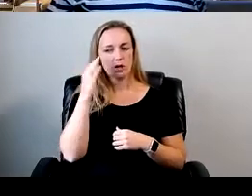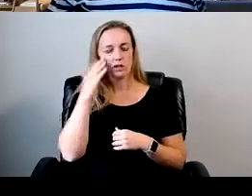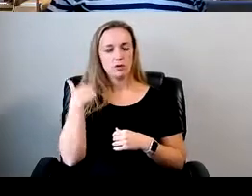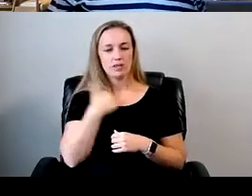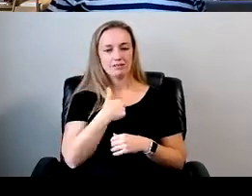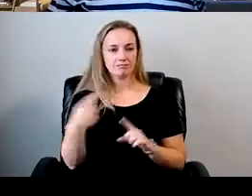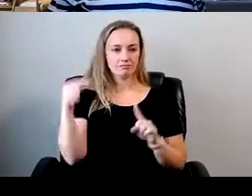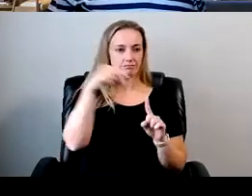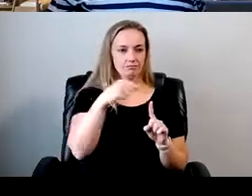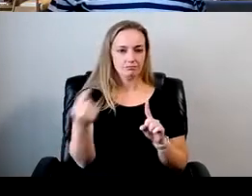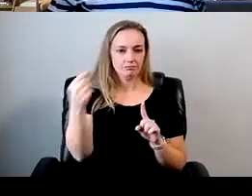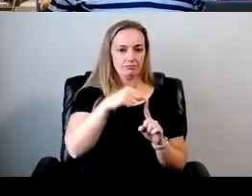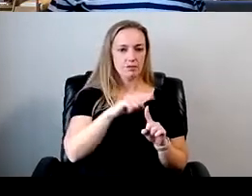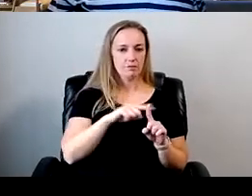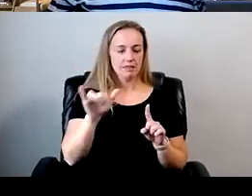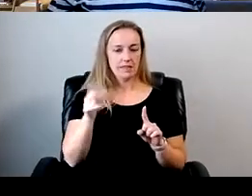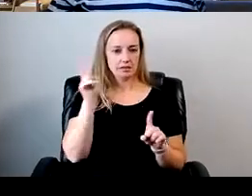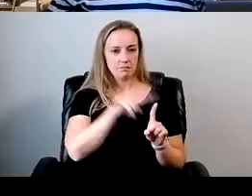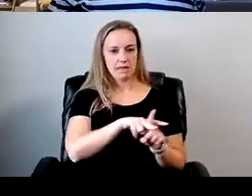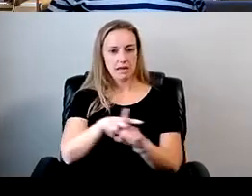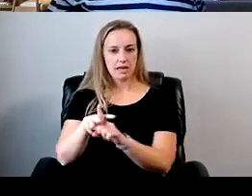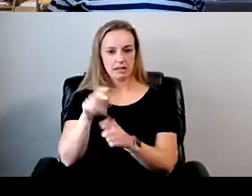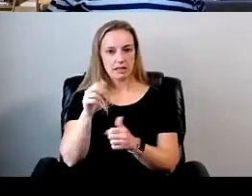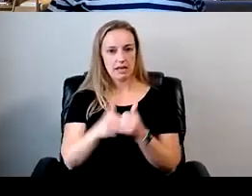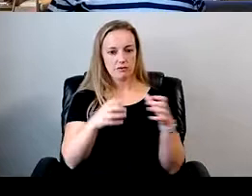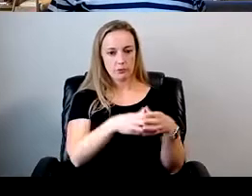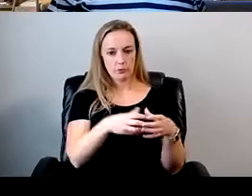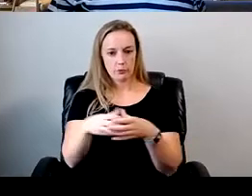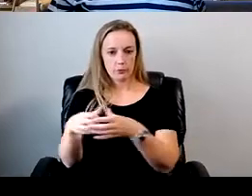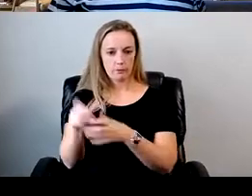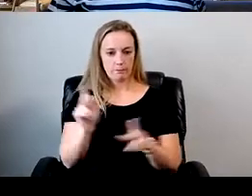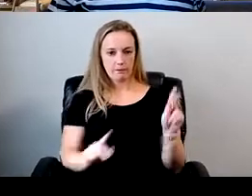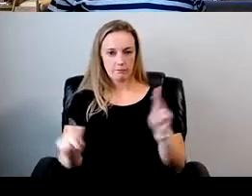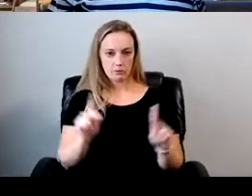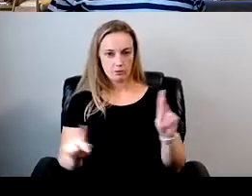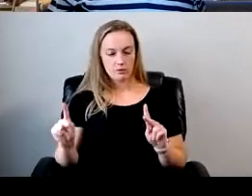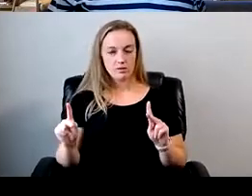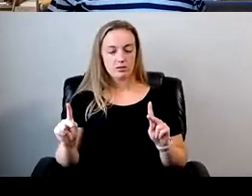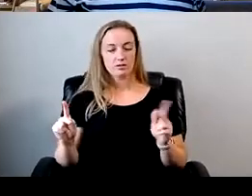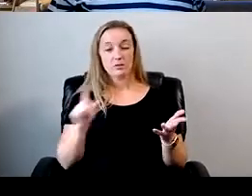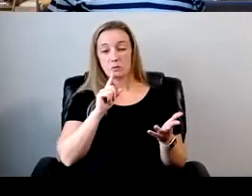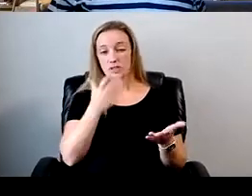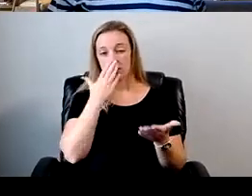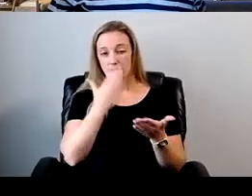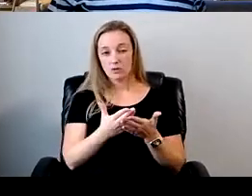but they pretty much work with every population of individuals and are really good for increasing self-awareness.